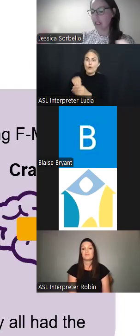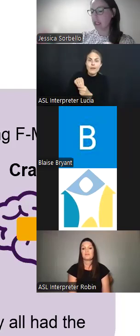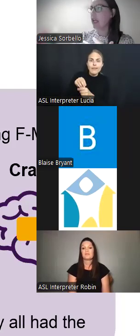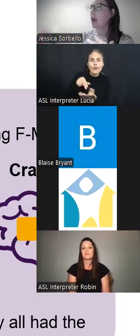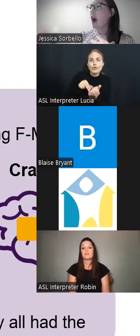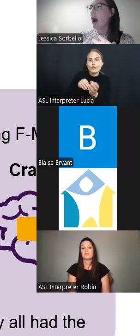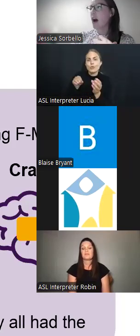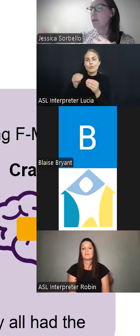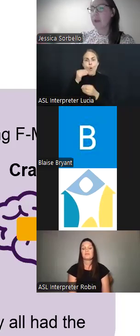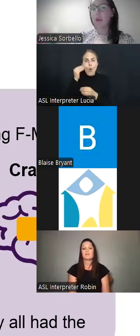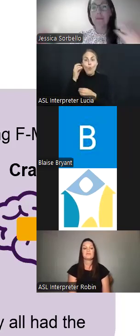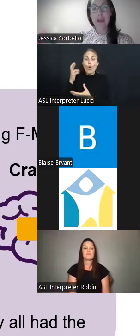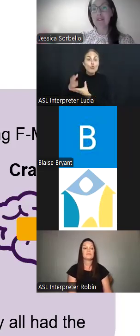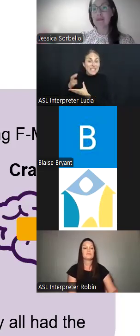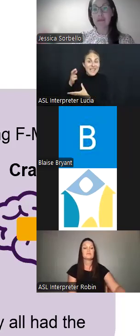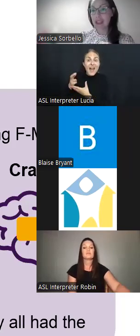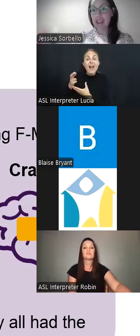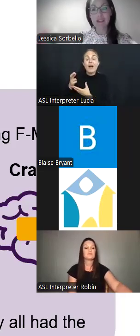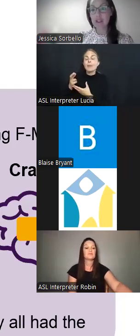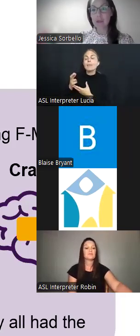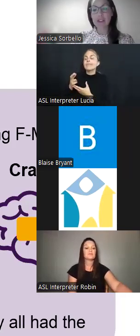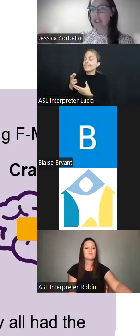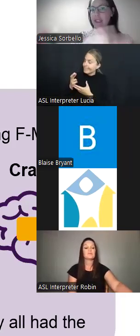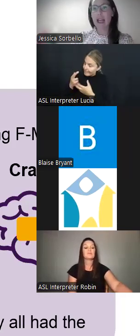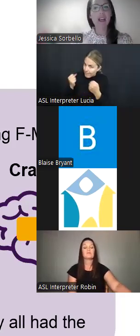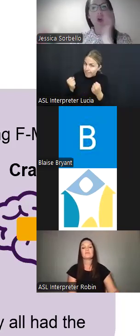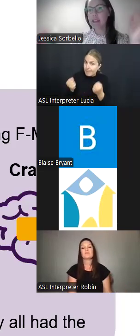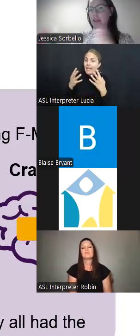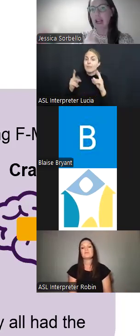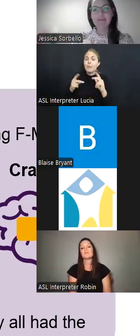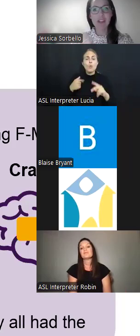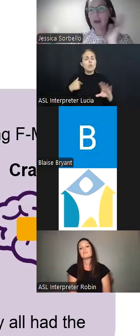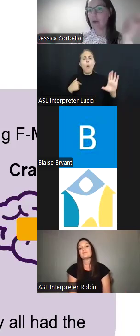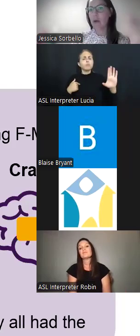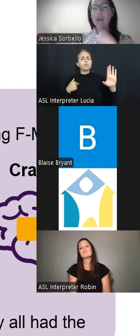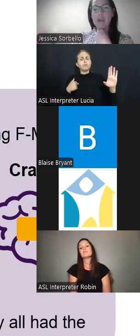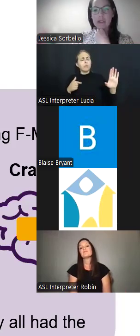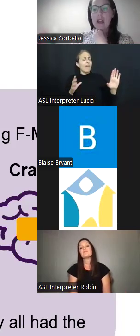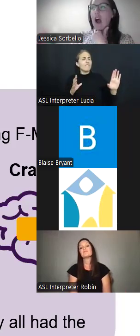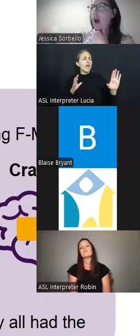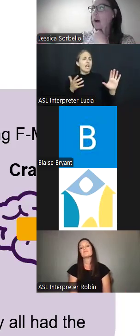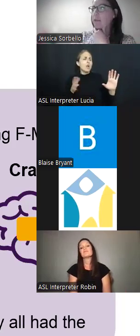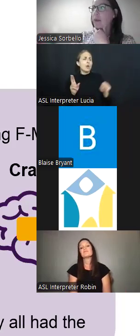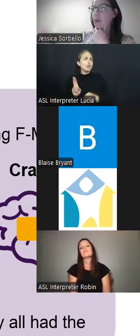to use. But, really keeping in mind that, that response is still going to be there and therefore having the